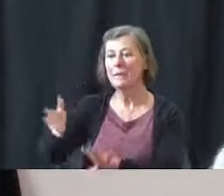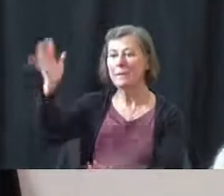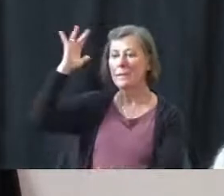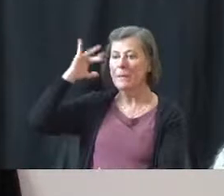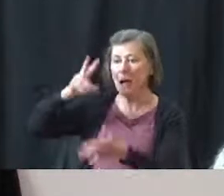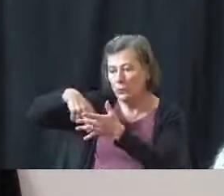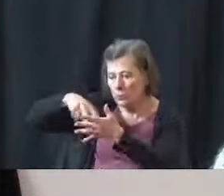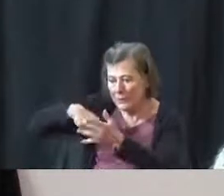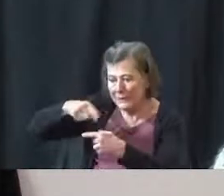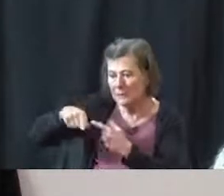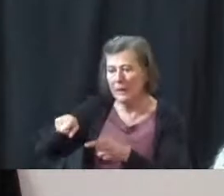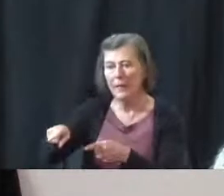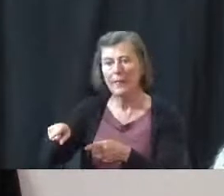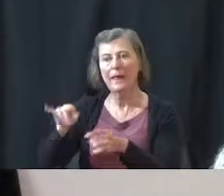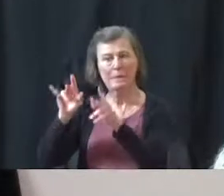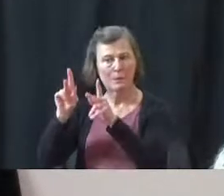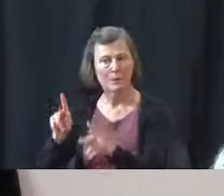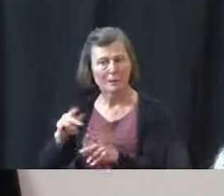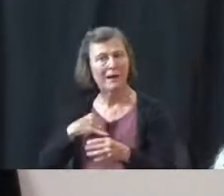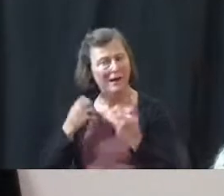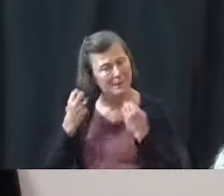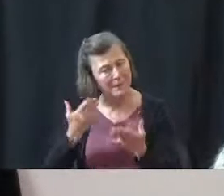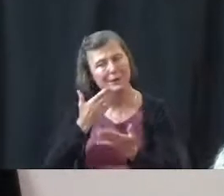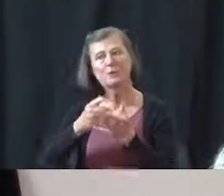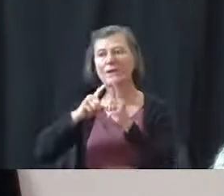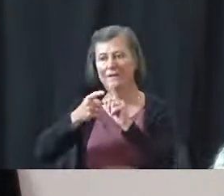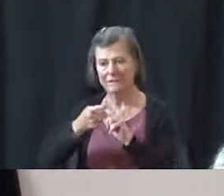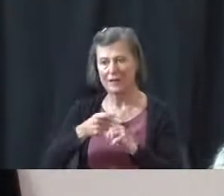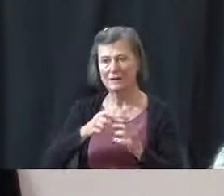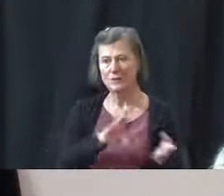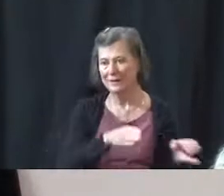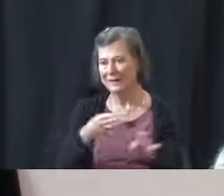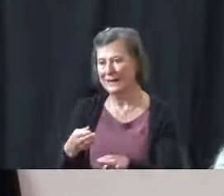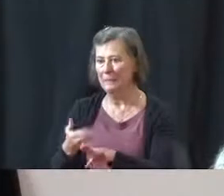I know a lot of, I have a lot of good friends who were dead before I was born.